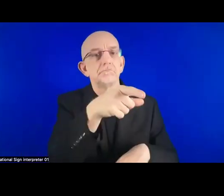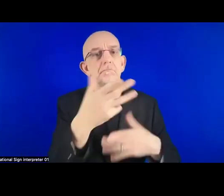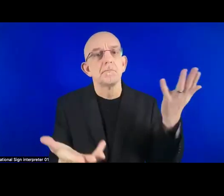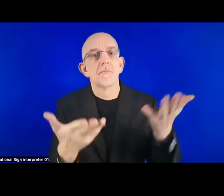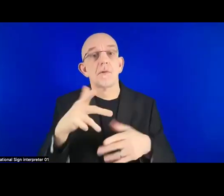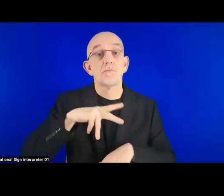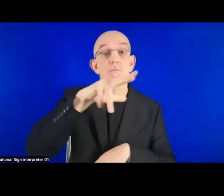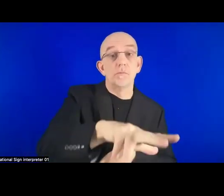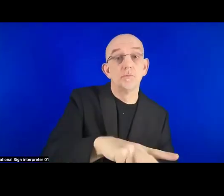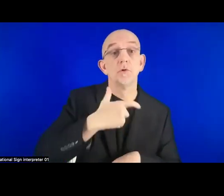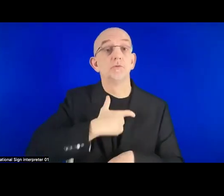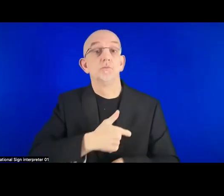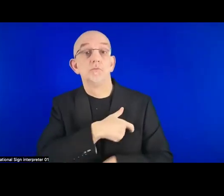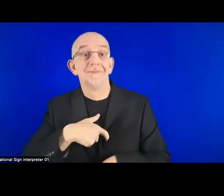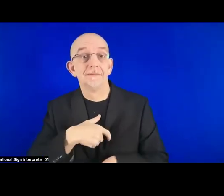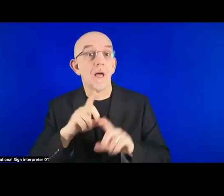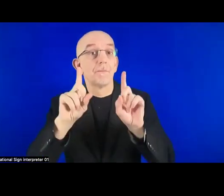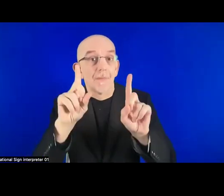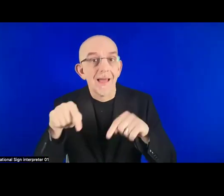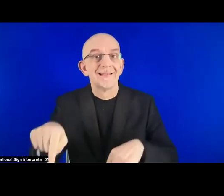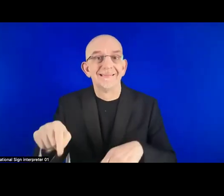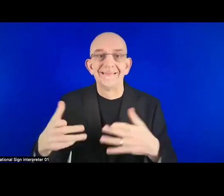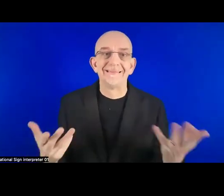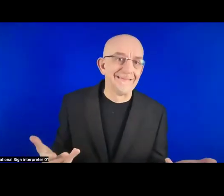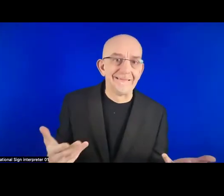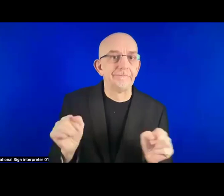employing organisation for this project, unless they have been out of the country for